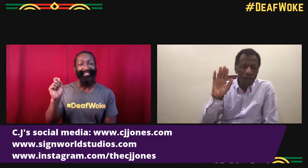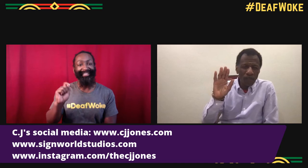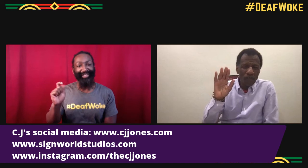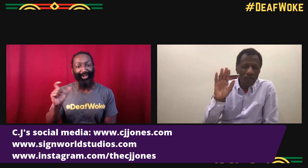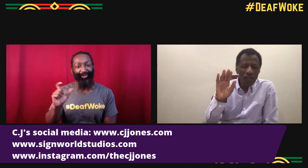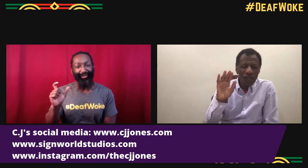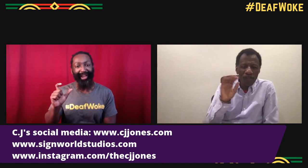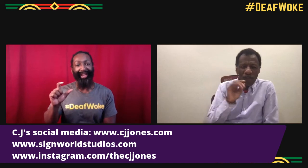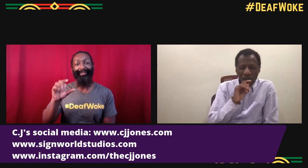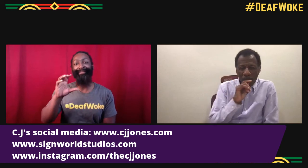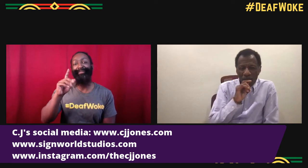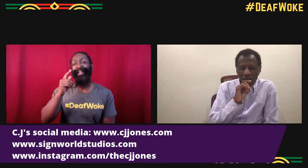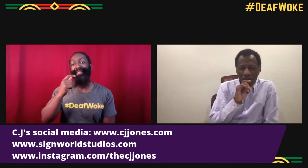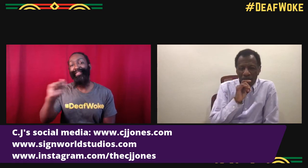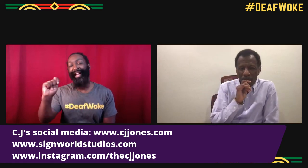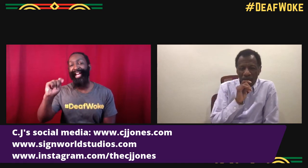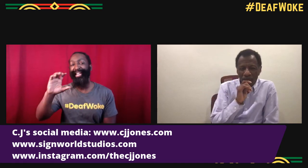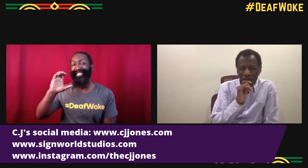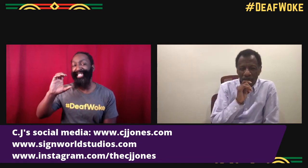on that www.instagram.com/thecjjones.